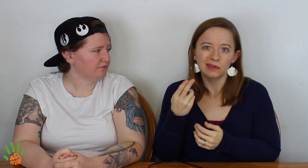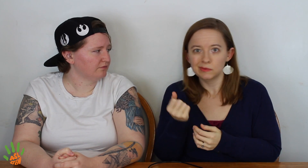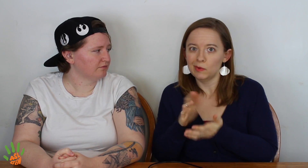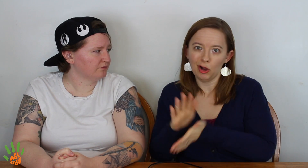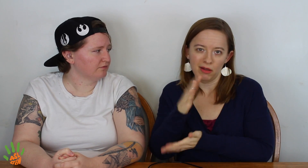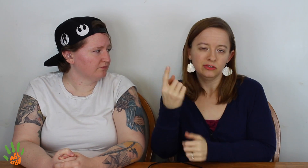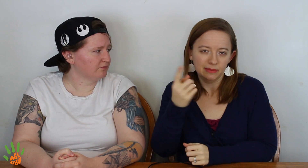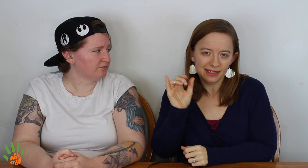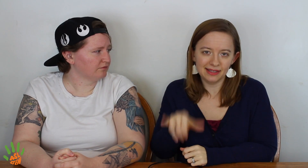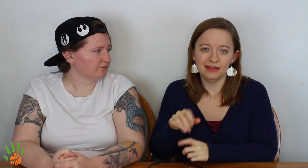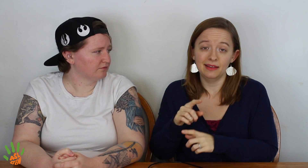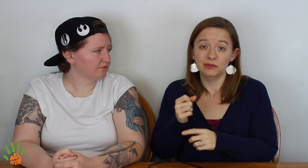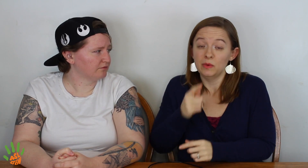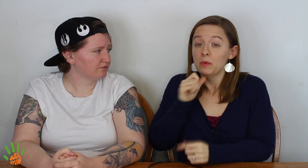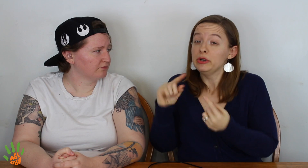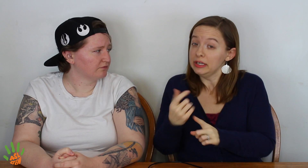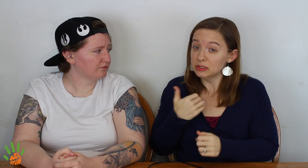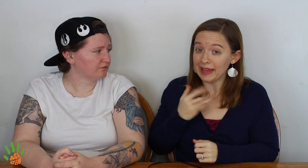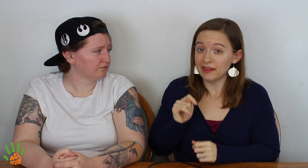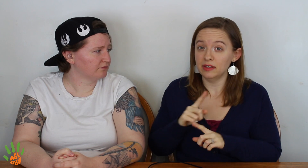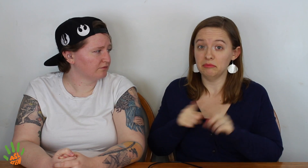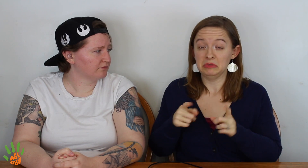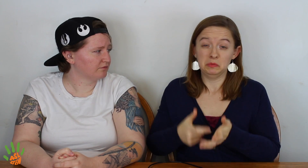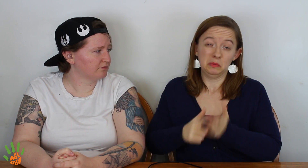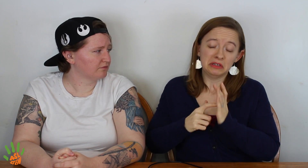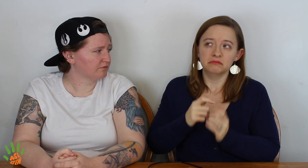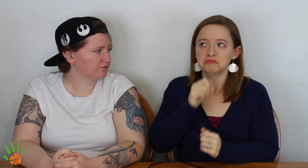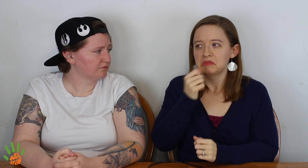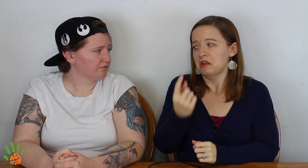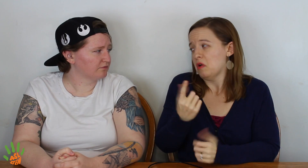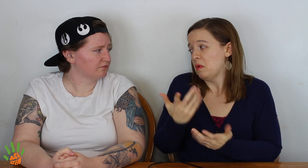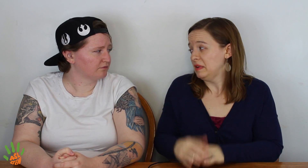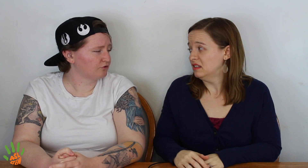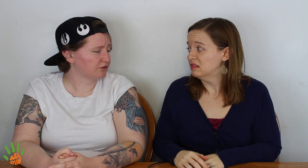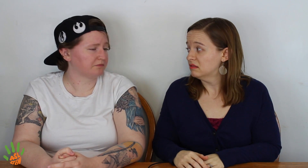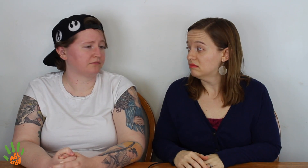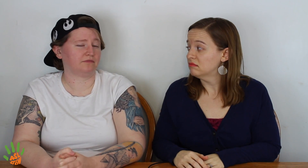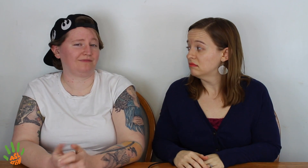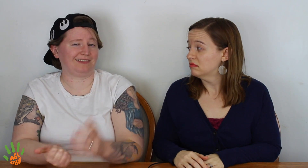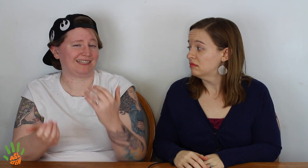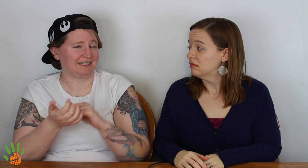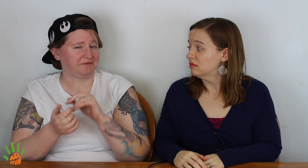through high school or college or something like that. But it won't hurt to have it, but it not necessarily always required.